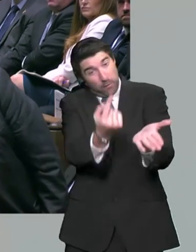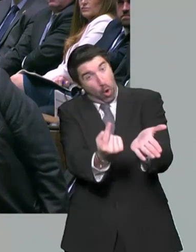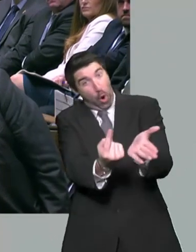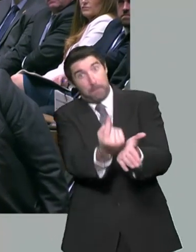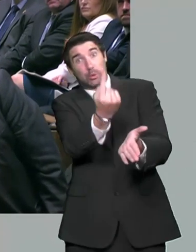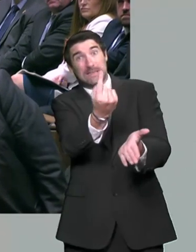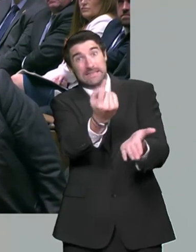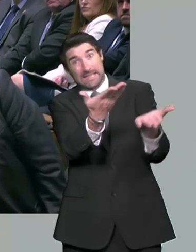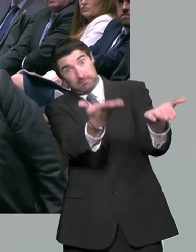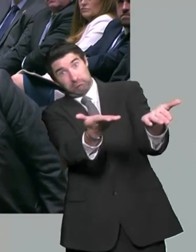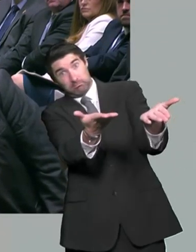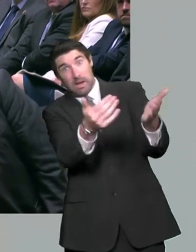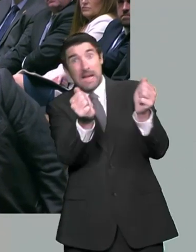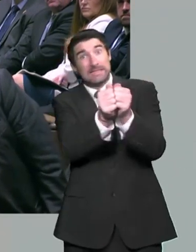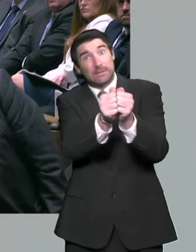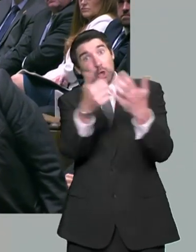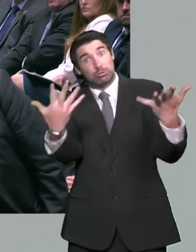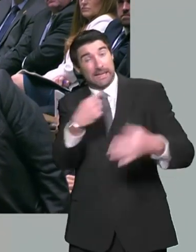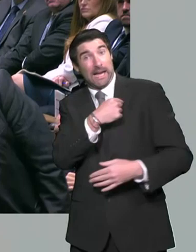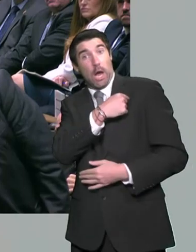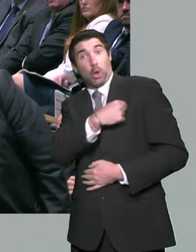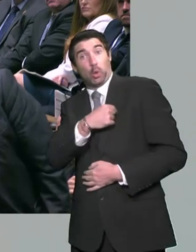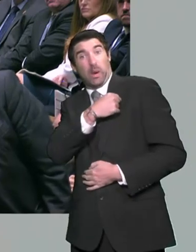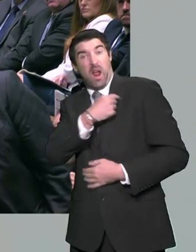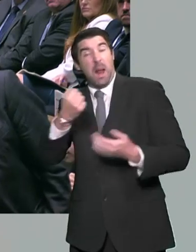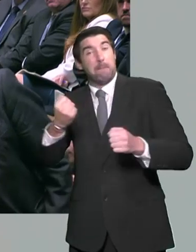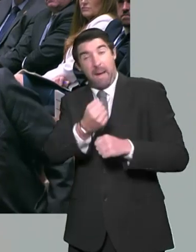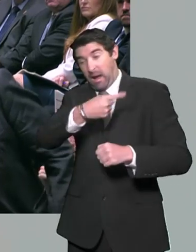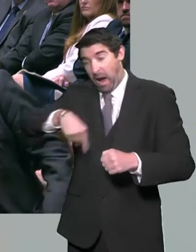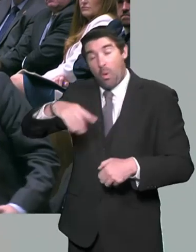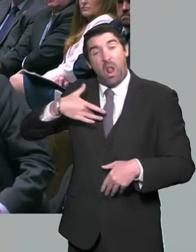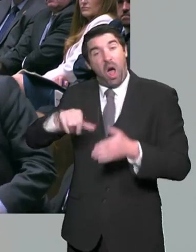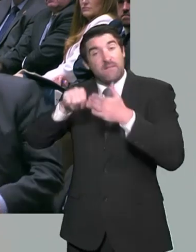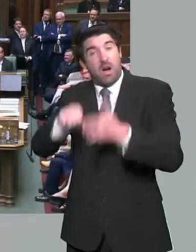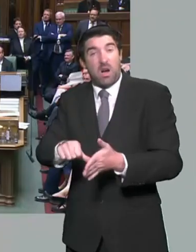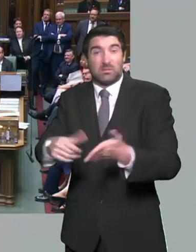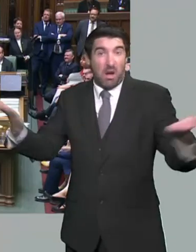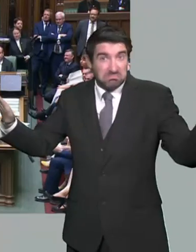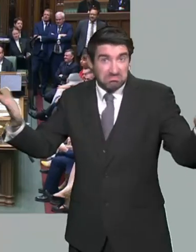Let him disagree with the union barons who would add to people’s costs in the coming weeks.